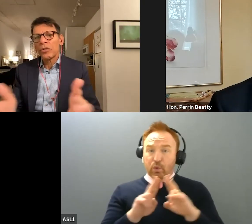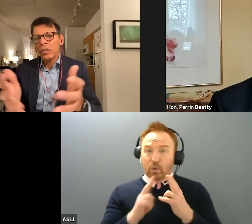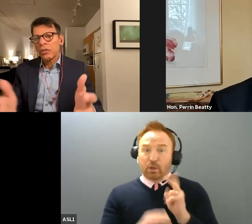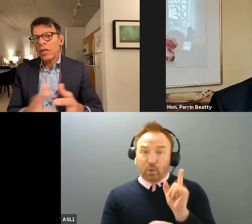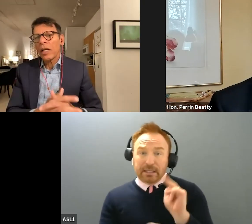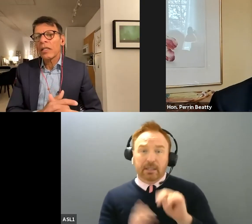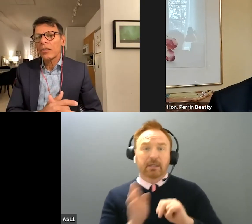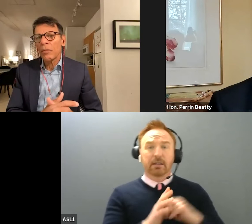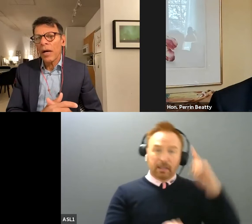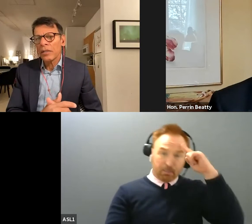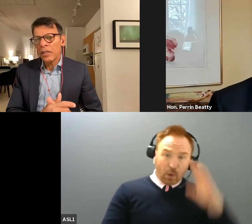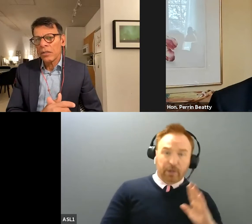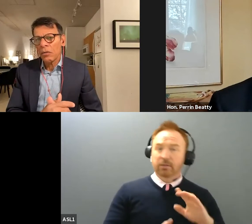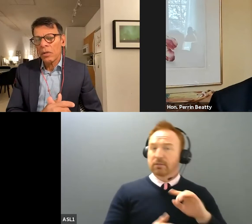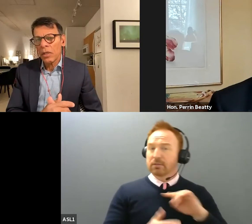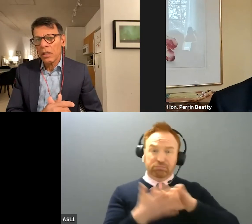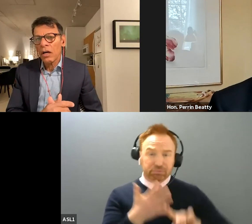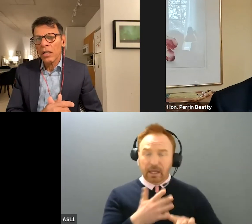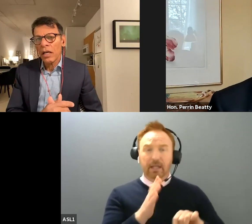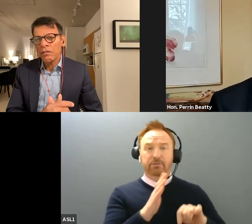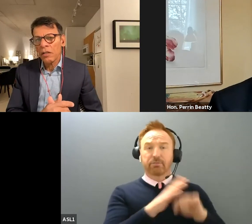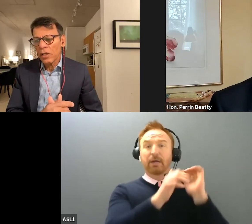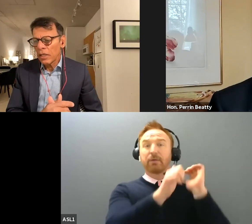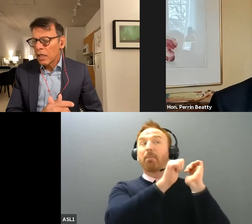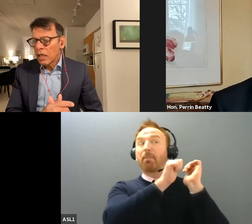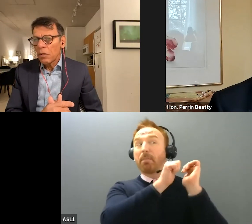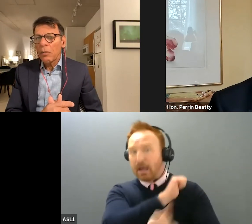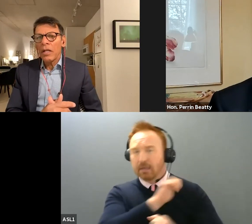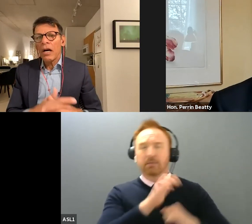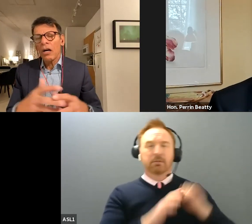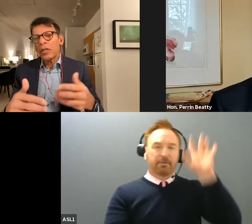to try to get this to pass. And it's now the law of the land federally. But equally, how do we take